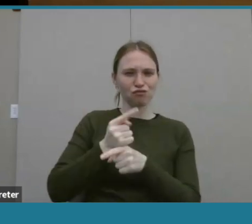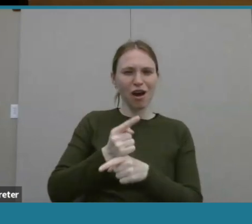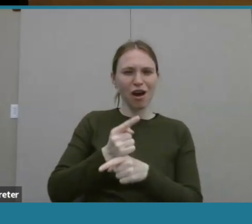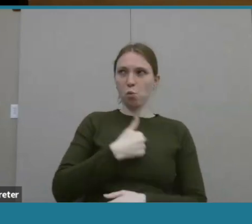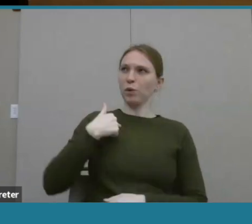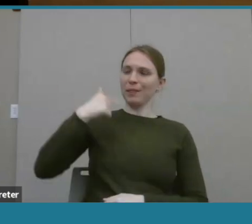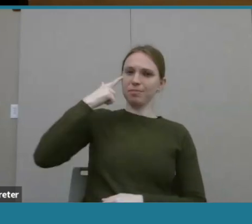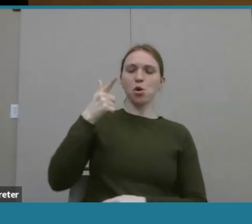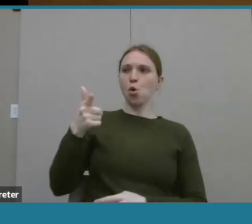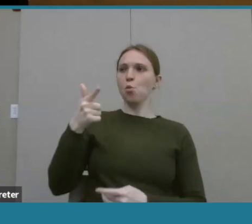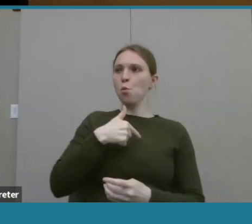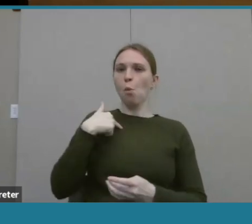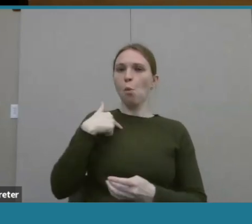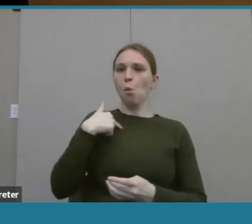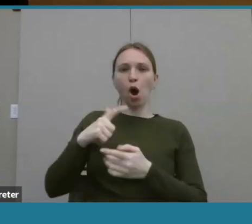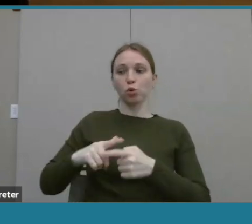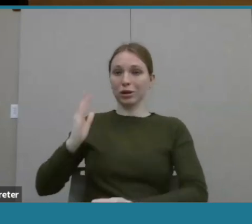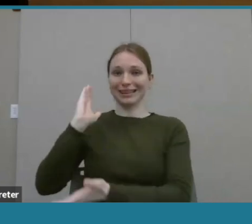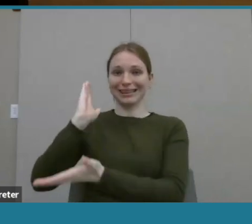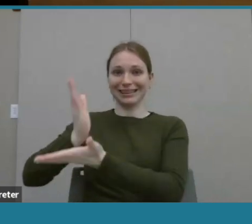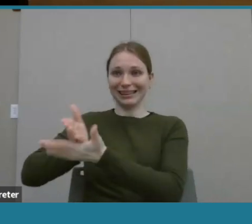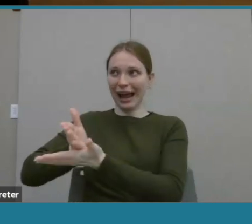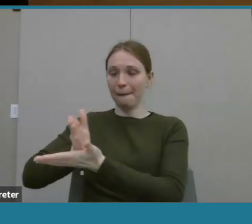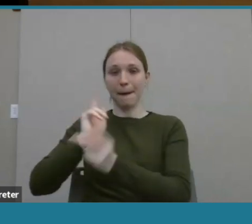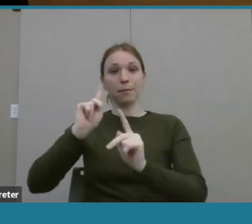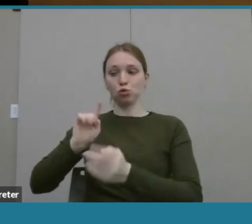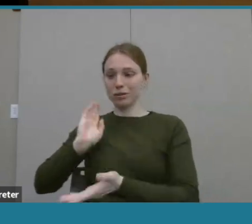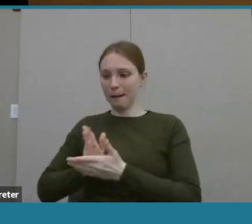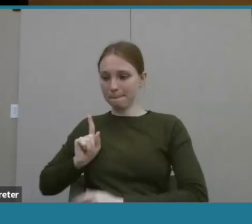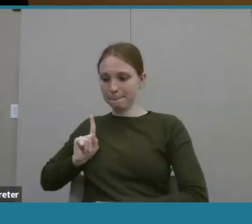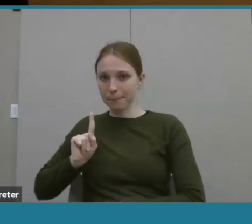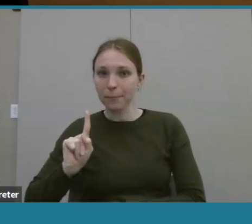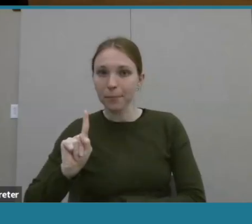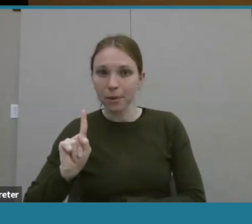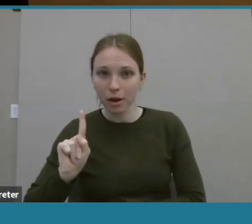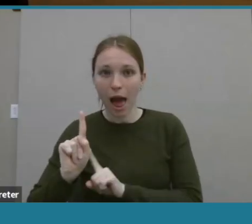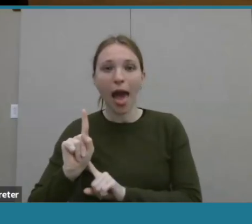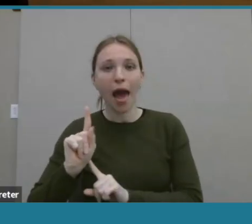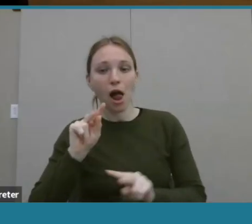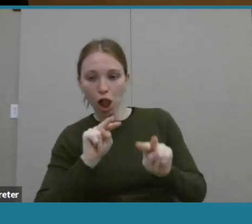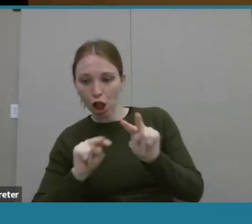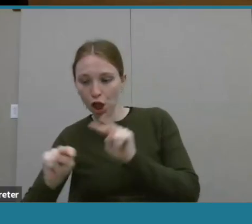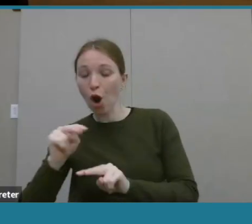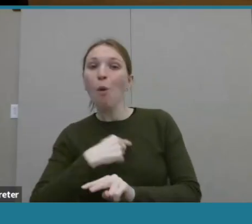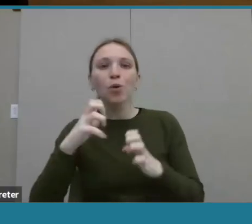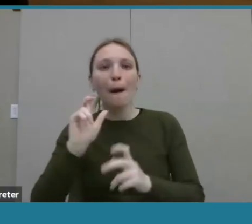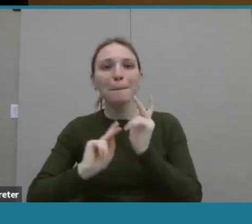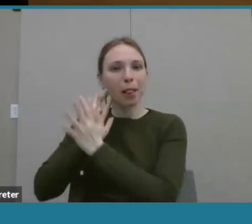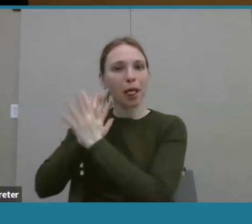in a place where it is not overlapping with heavy traffic, where you're not worried about other guests interfering with that, where you're moving through